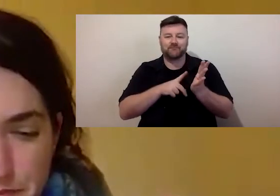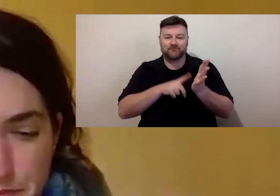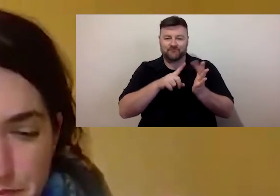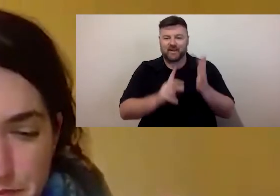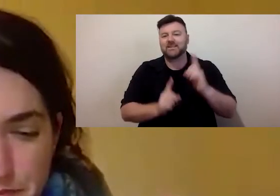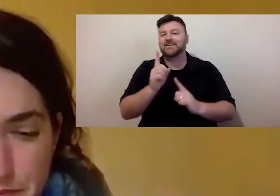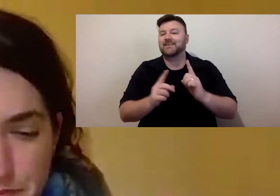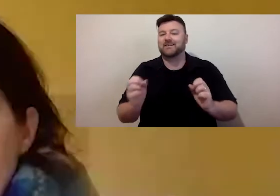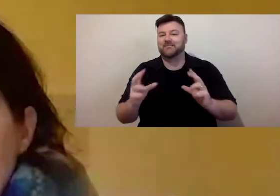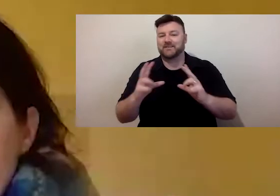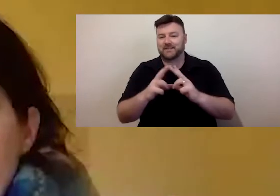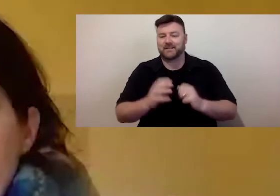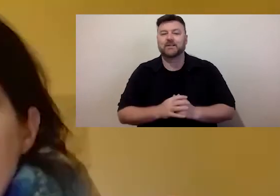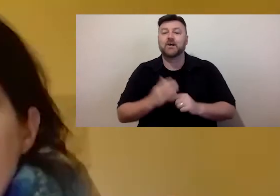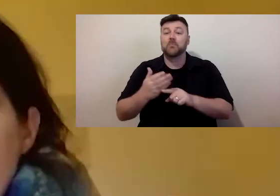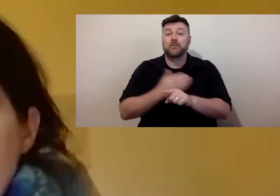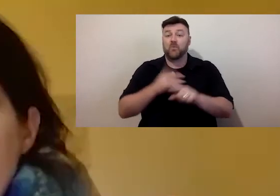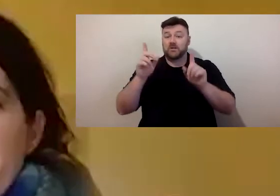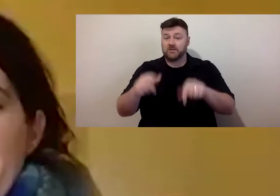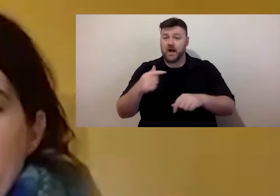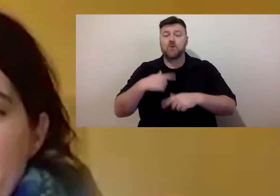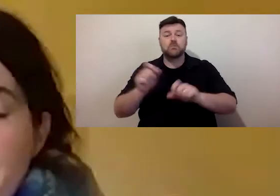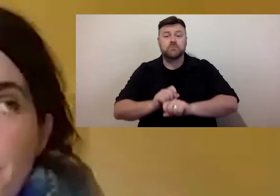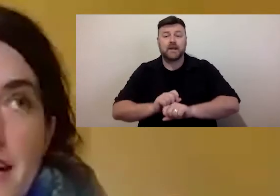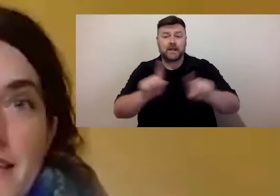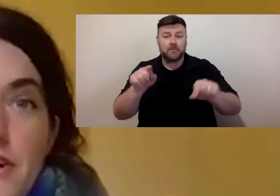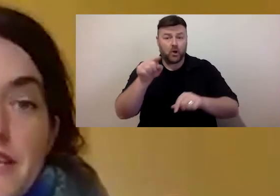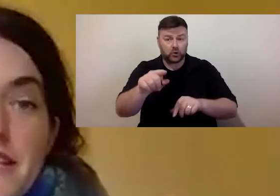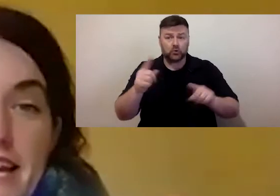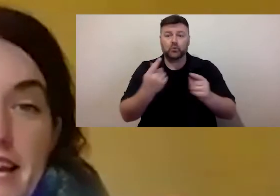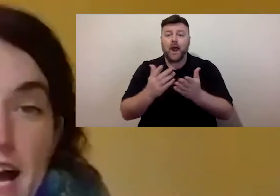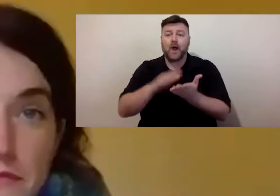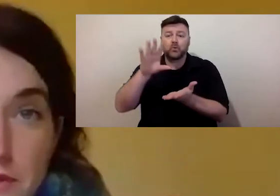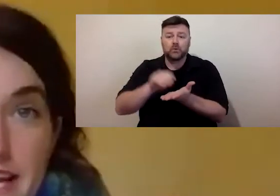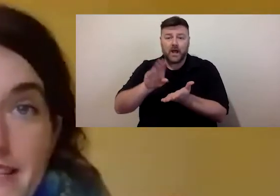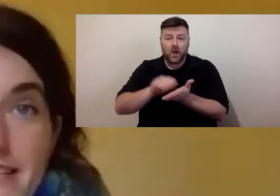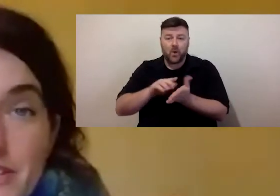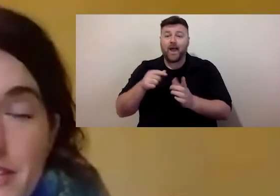have received an email earlier today with the details to download the app for today's session.